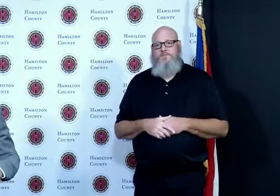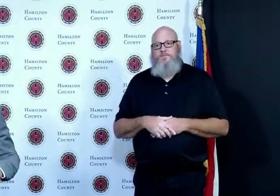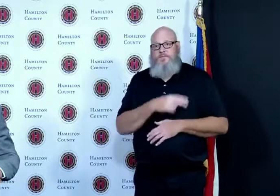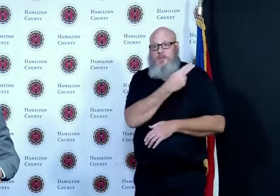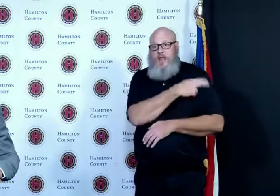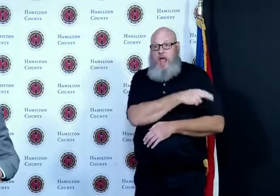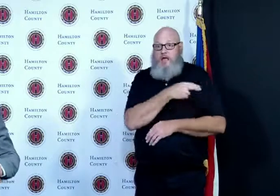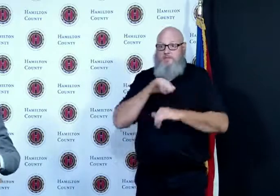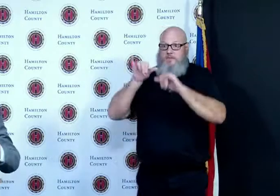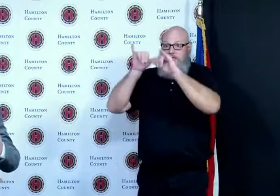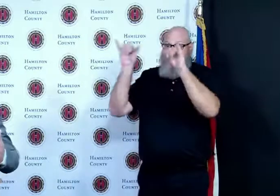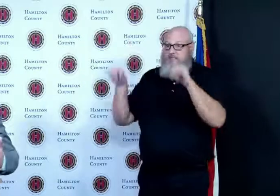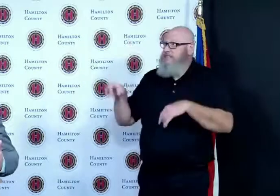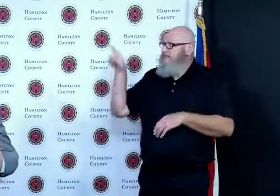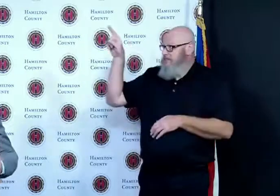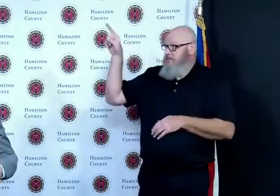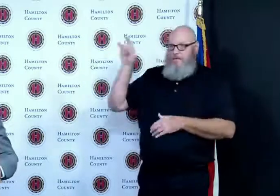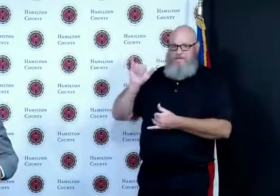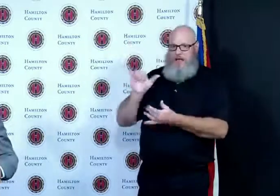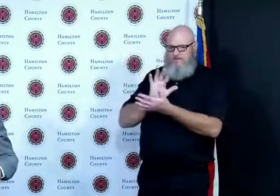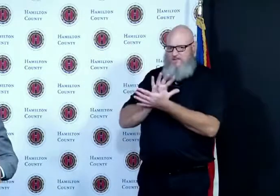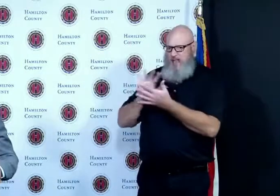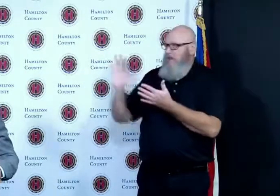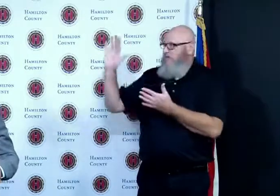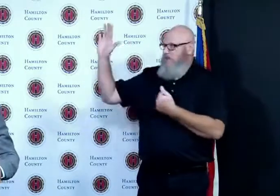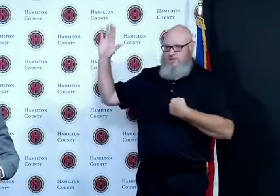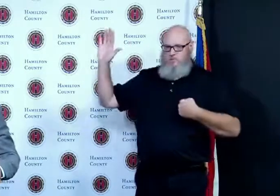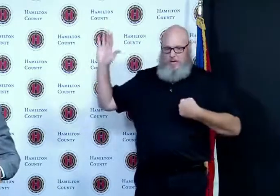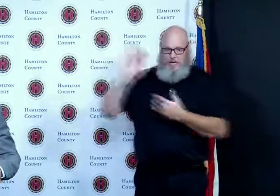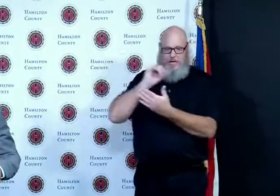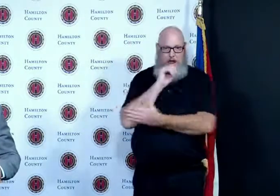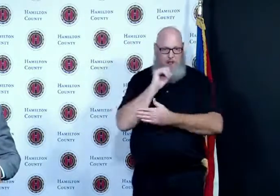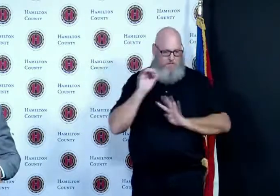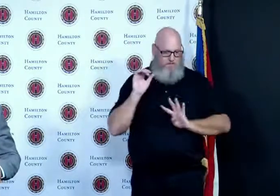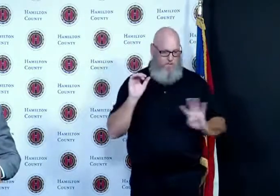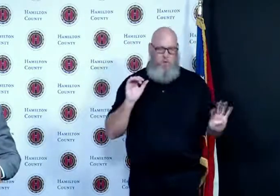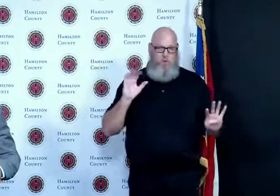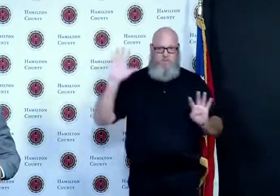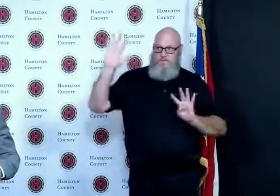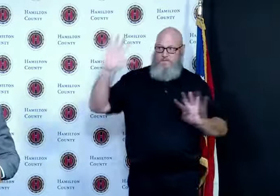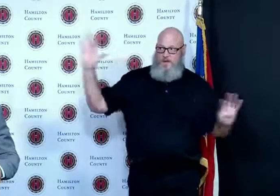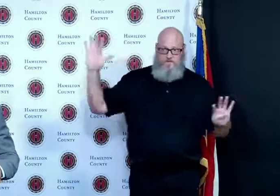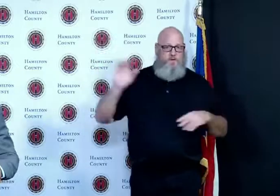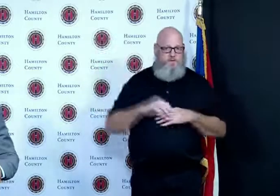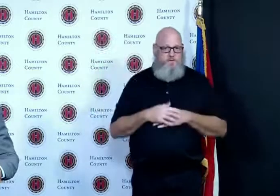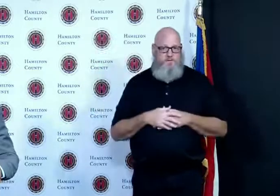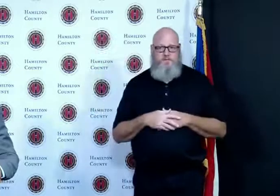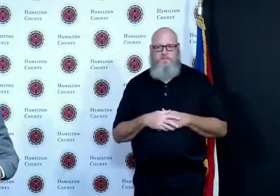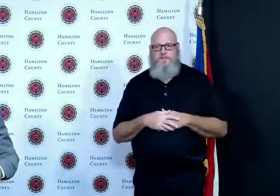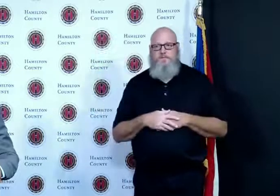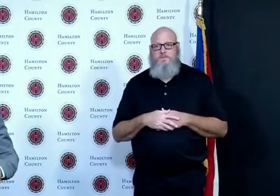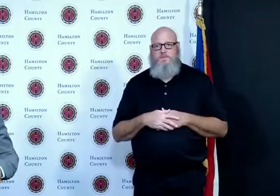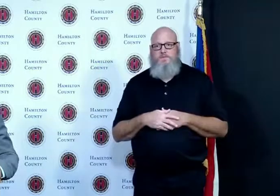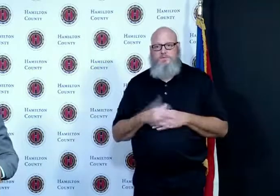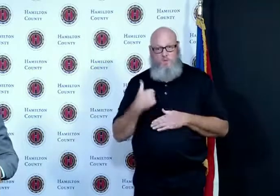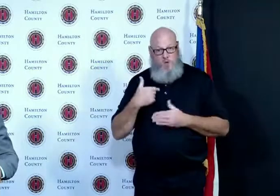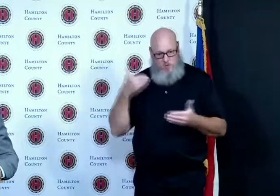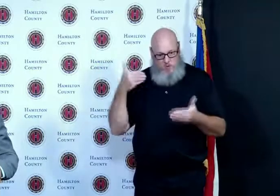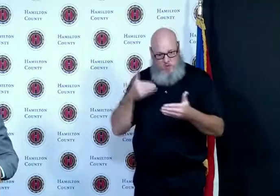that even though we've been talking about vaccine for a long time we're just starting to push the one month mark so quite a lot has been accomplished and I'm very proud of